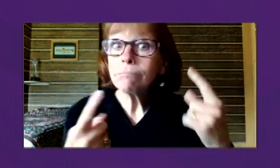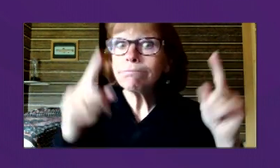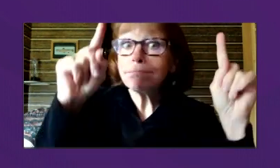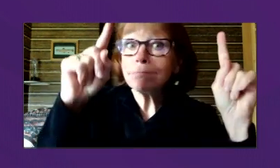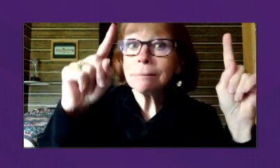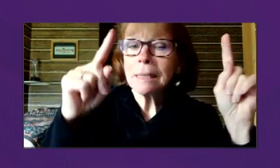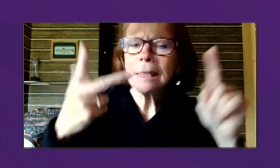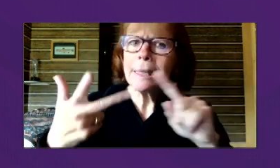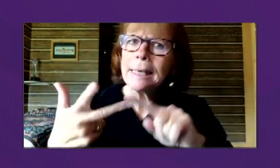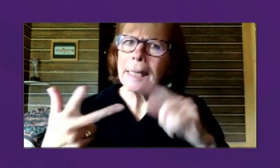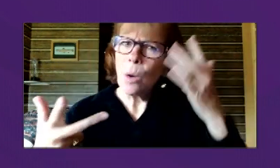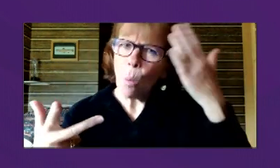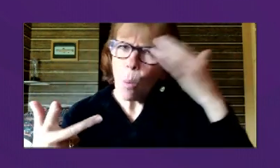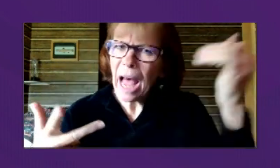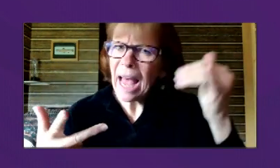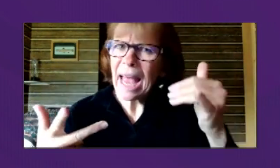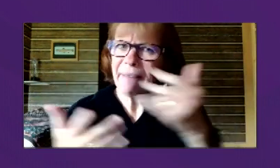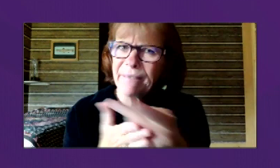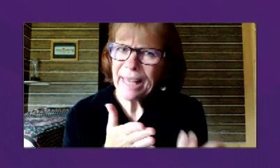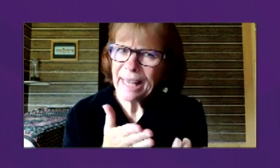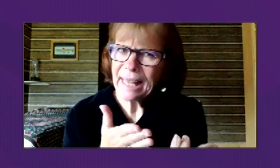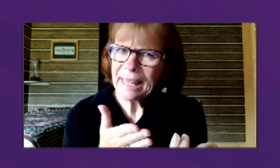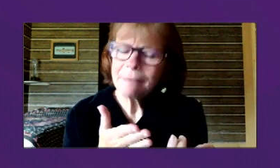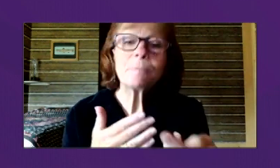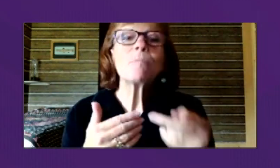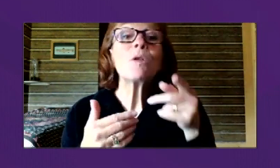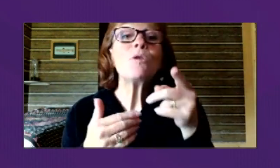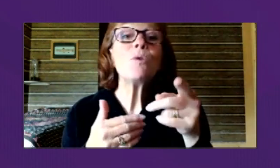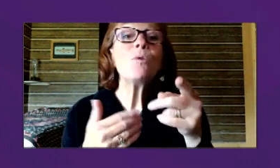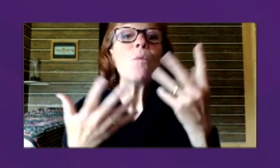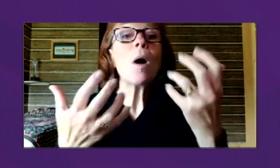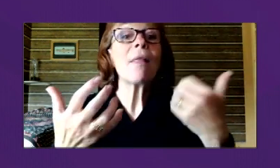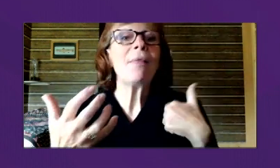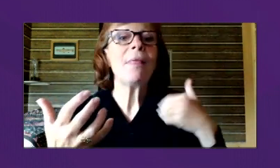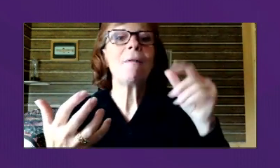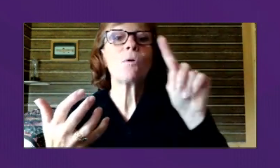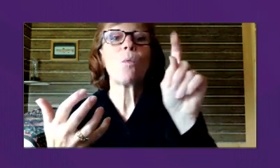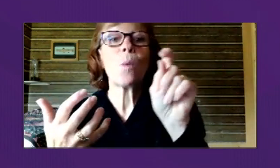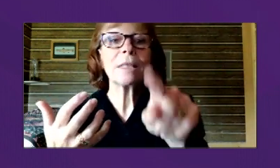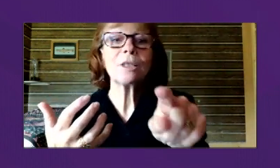To develop a compelling question, it must be relevant to your students' or learners'